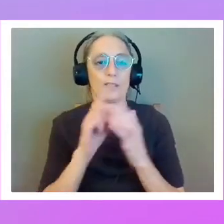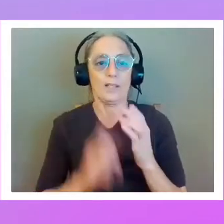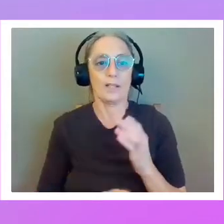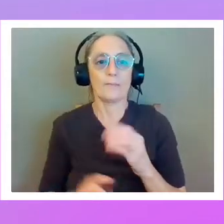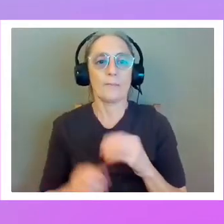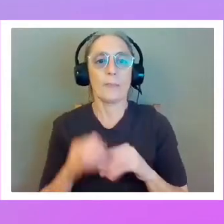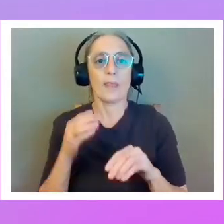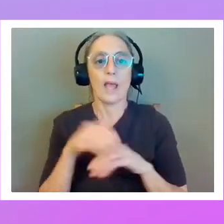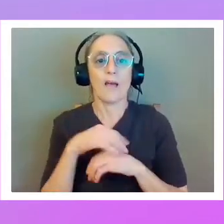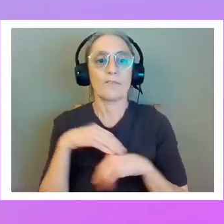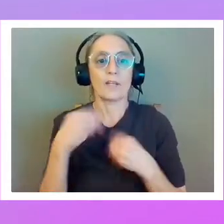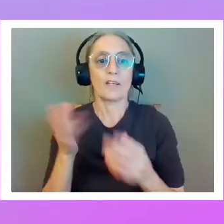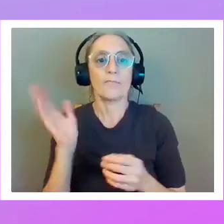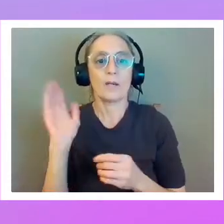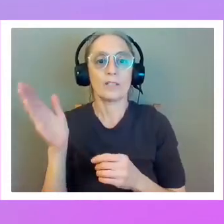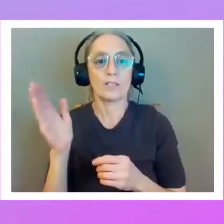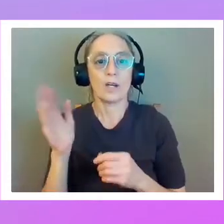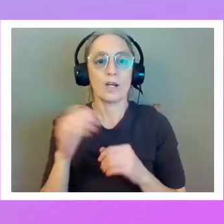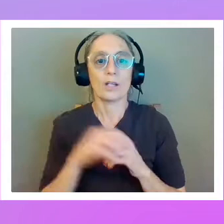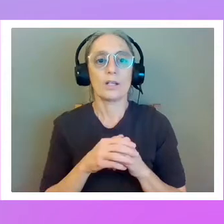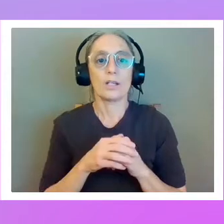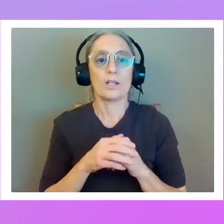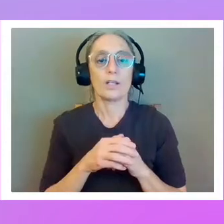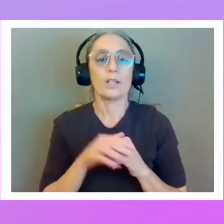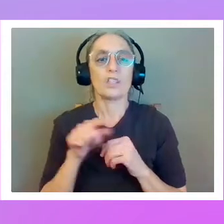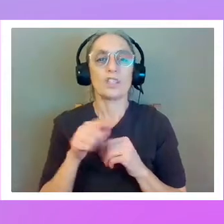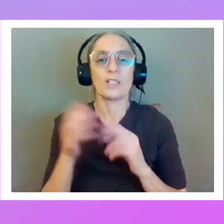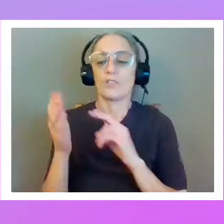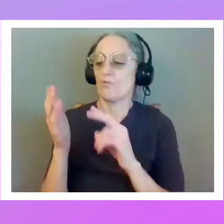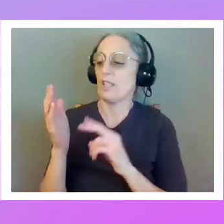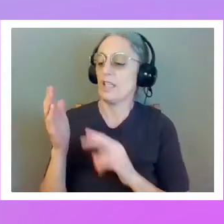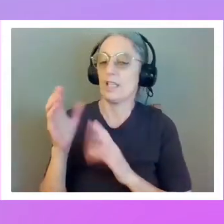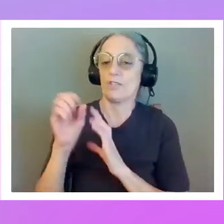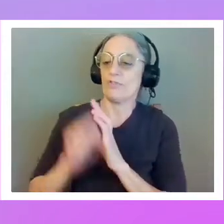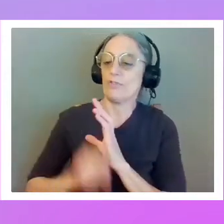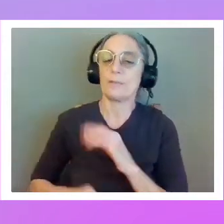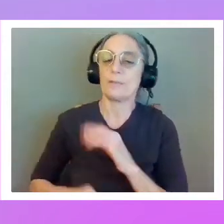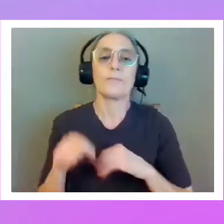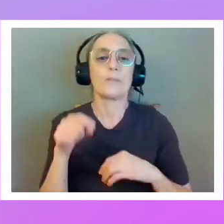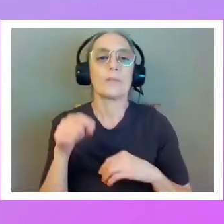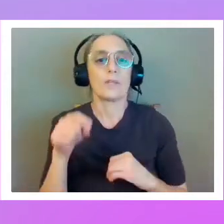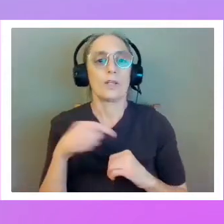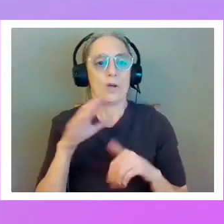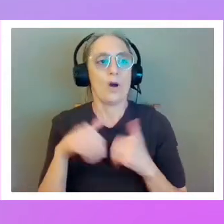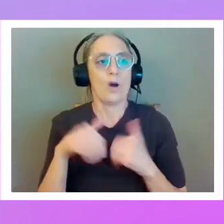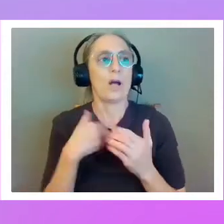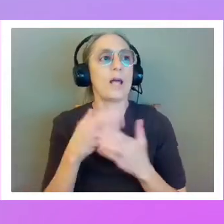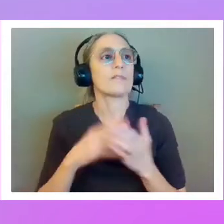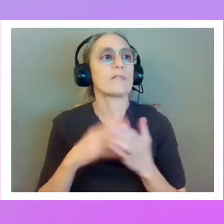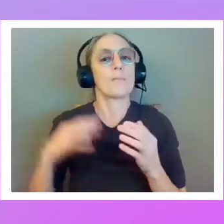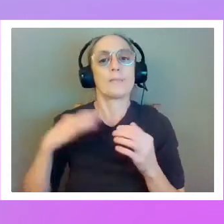you will all have some practical takeaways that you can use in your own design practice.